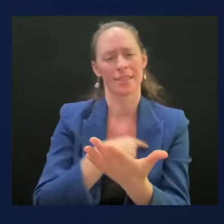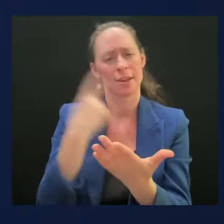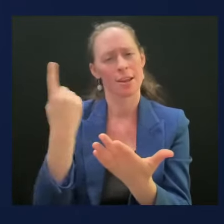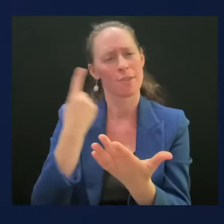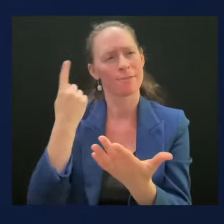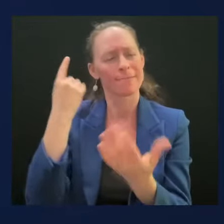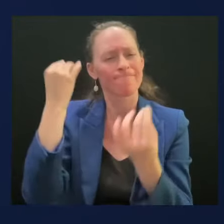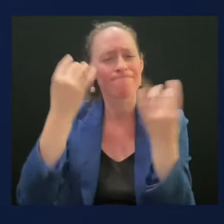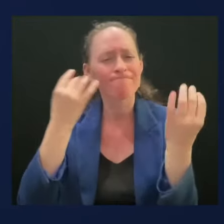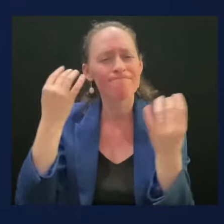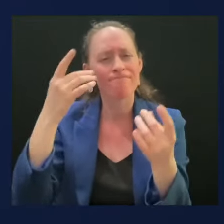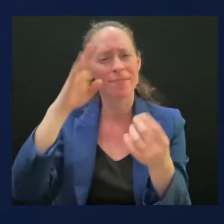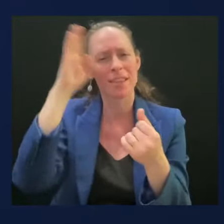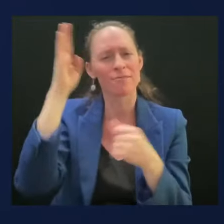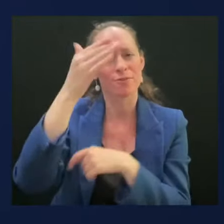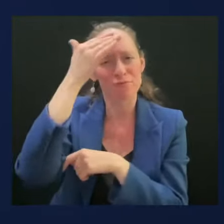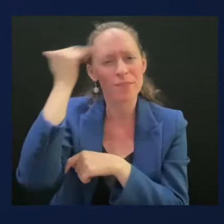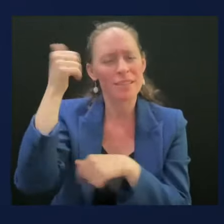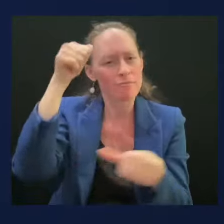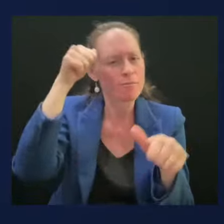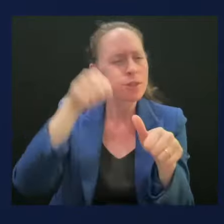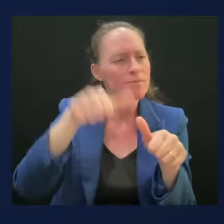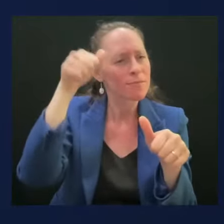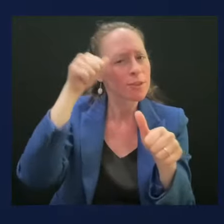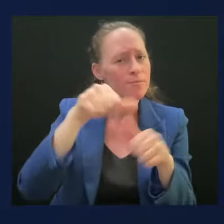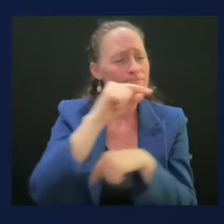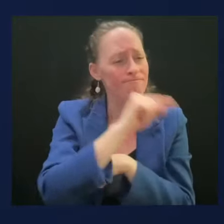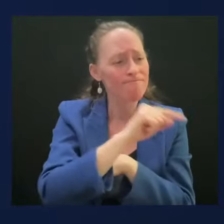by those who have gone on before and those who continue to serve.